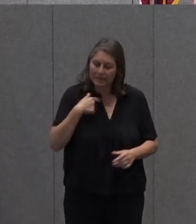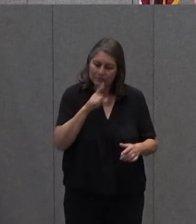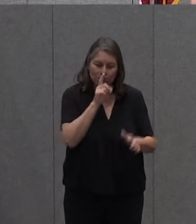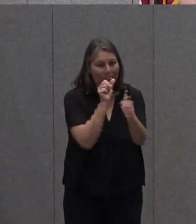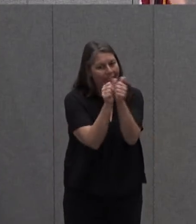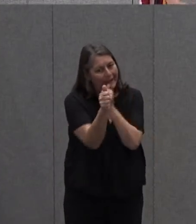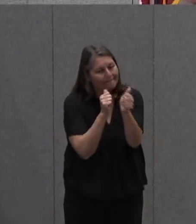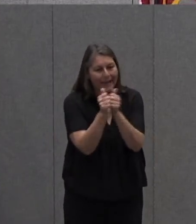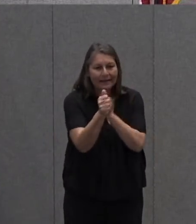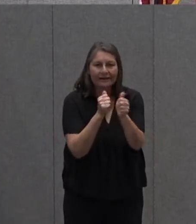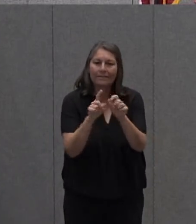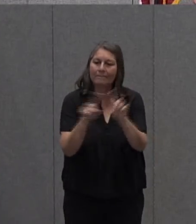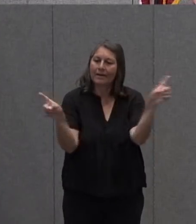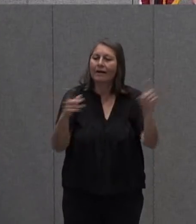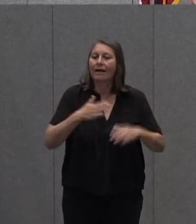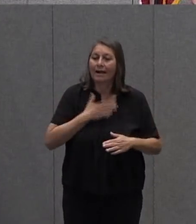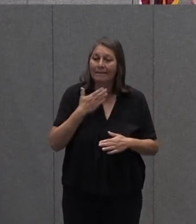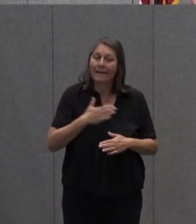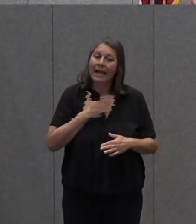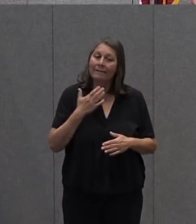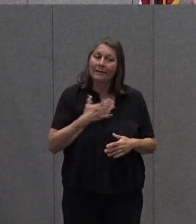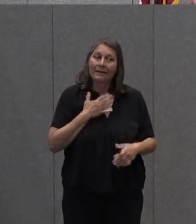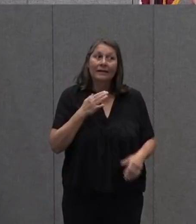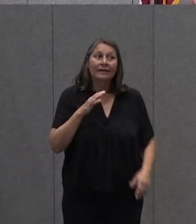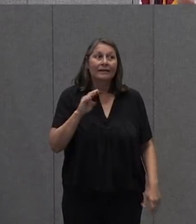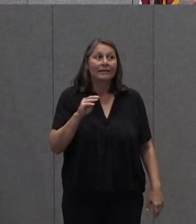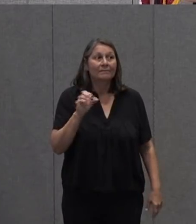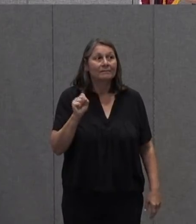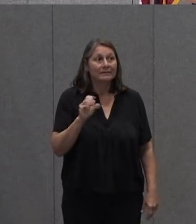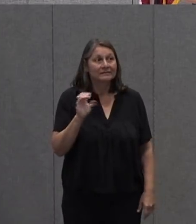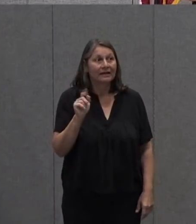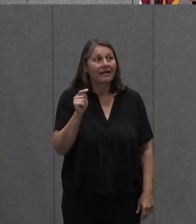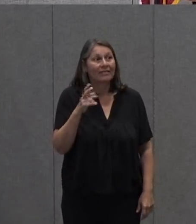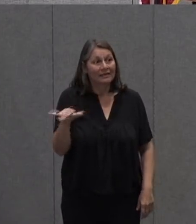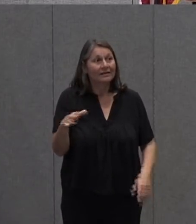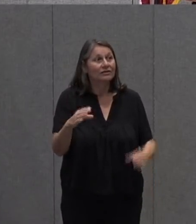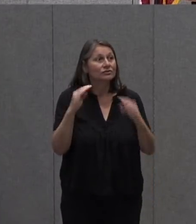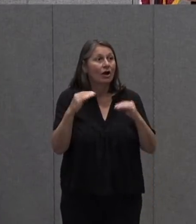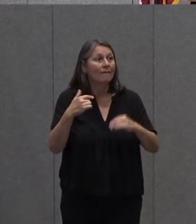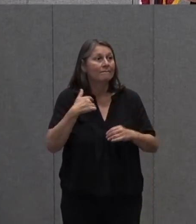I am so happy that Miss Kathy taught me some new words today. I learned some new words, too.